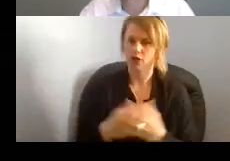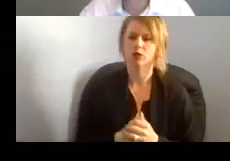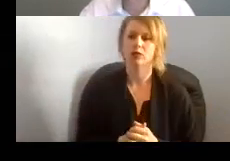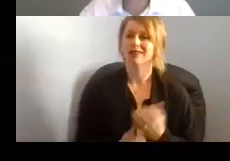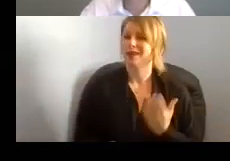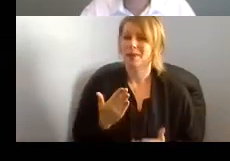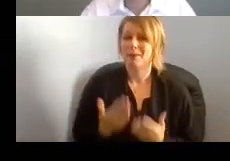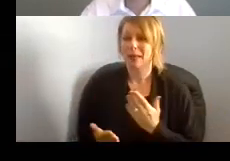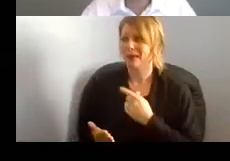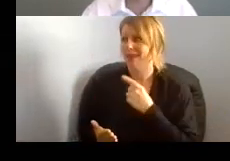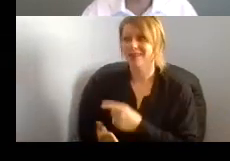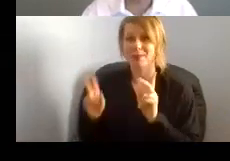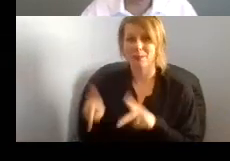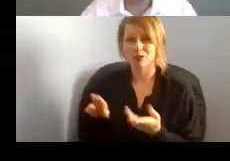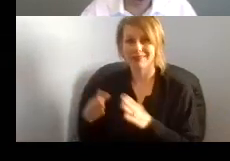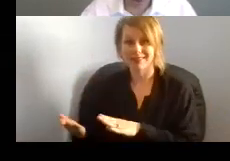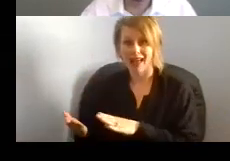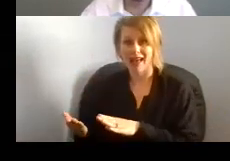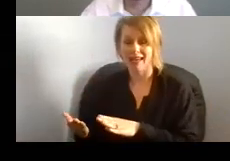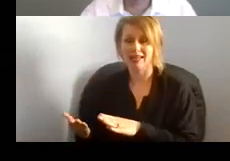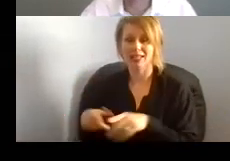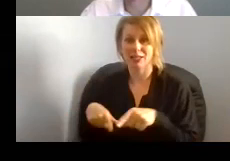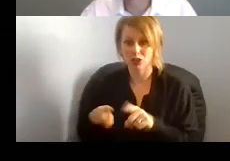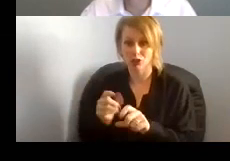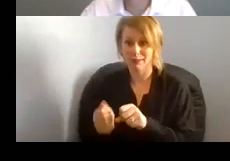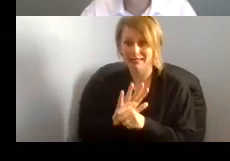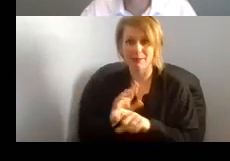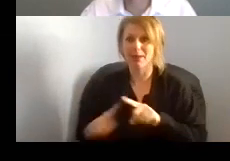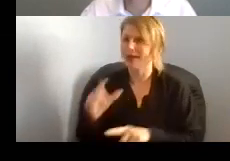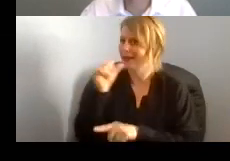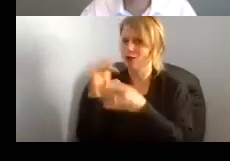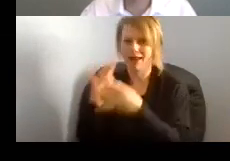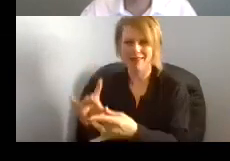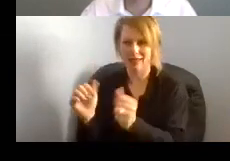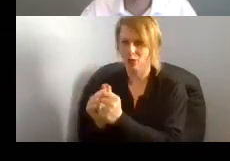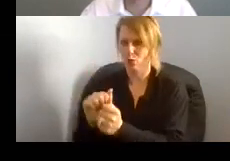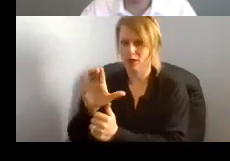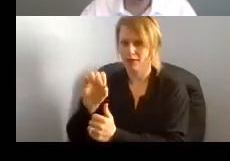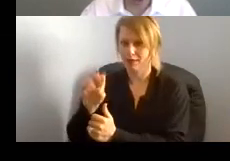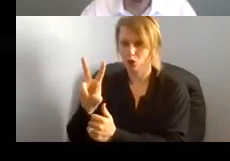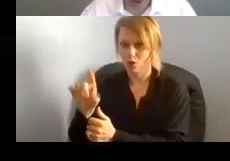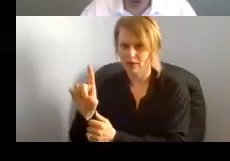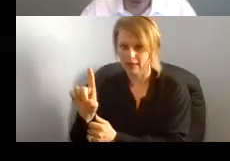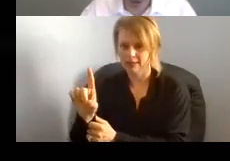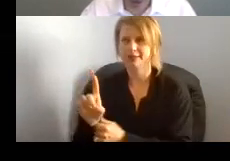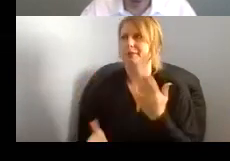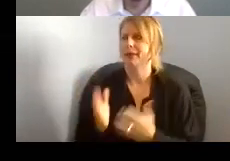to the pandemic, or even to infectious disease in general, such as an individual or family member that dies in a car accident.